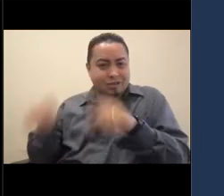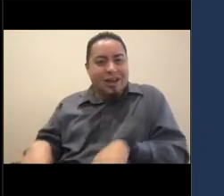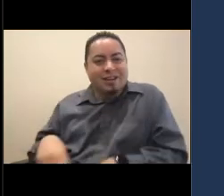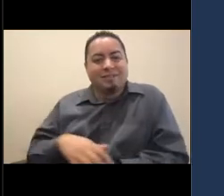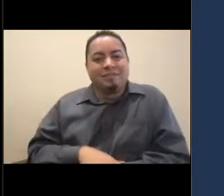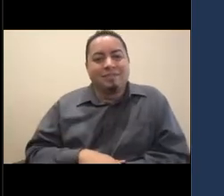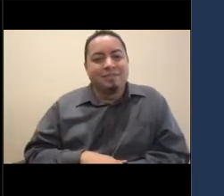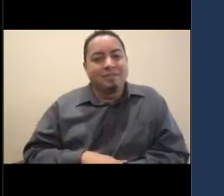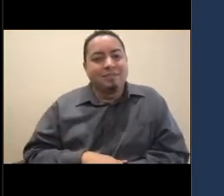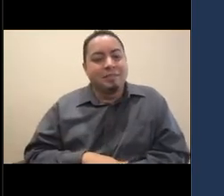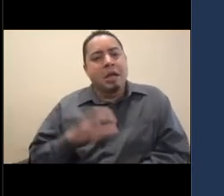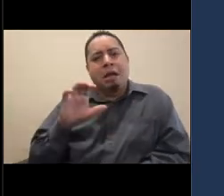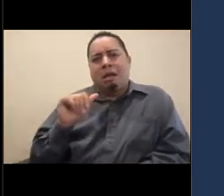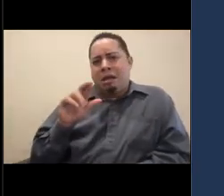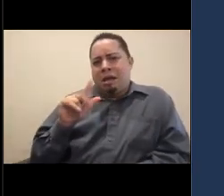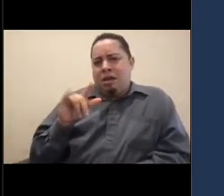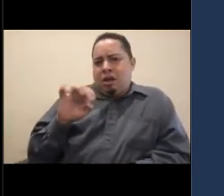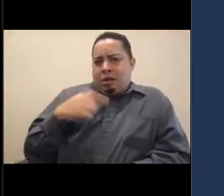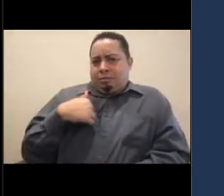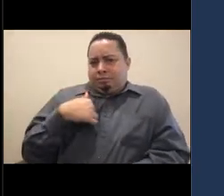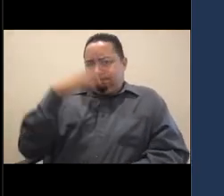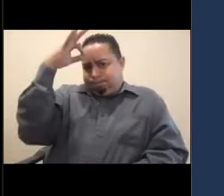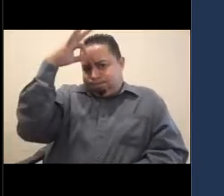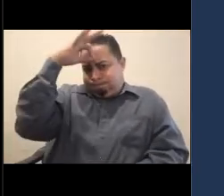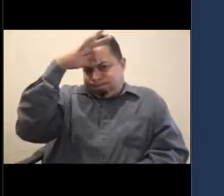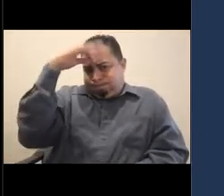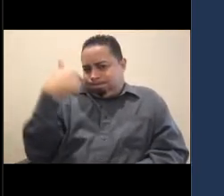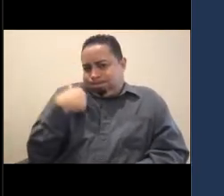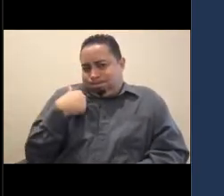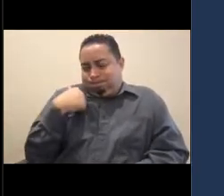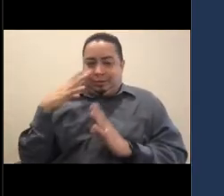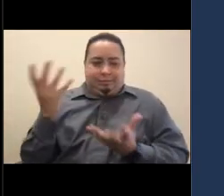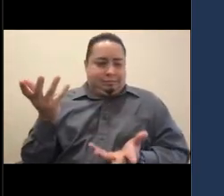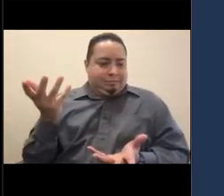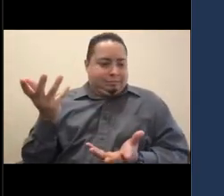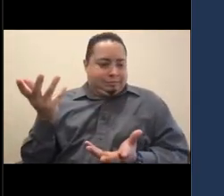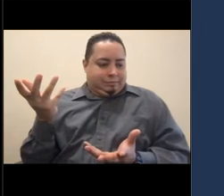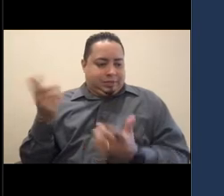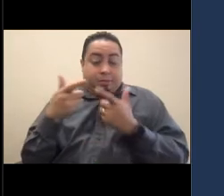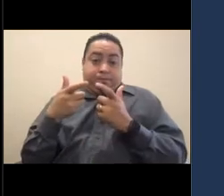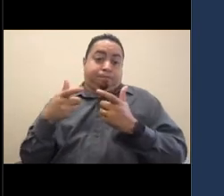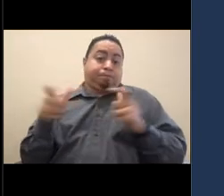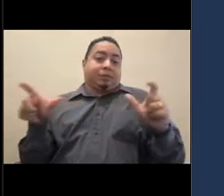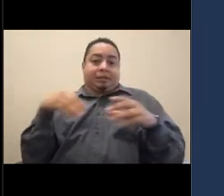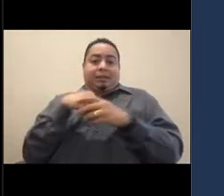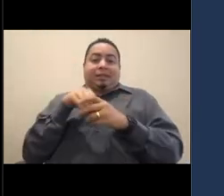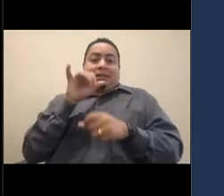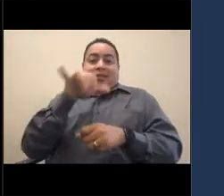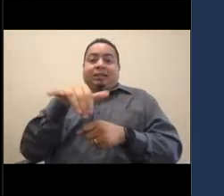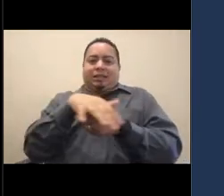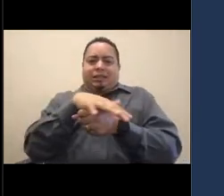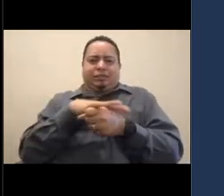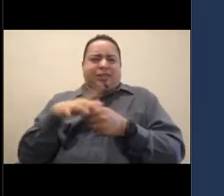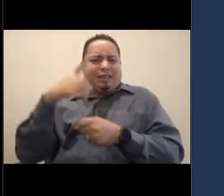Yeah, I don't know off the top of my head what the largest one is in Lake Champlain at the least. But I think I read somewhere crazy